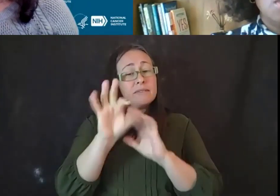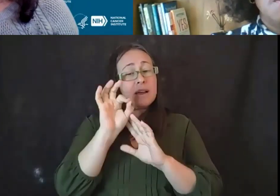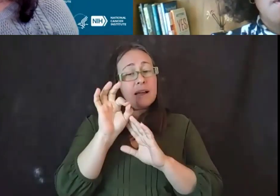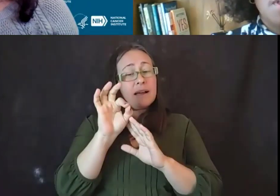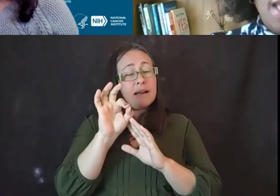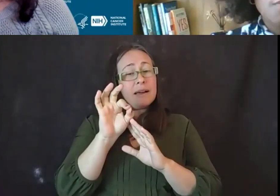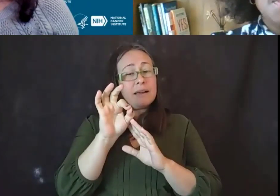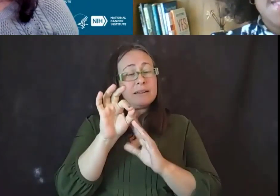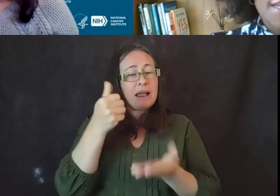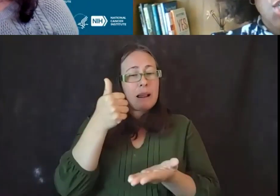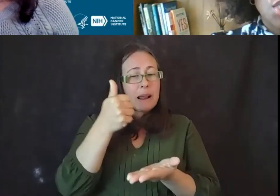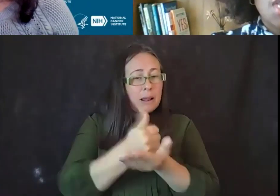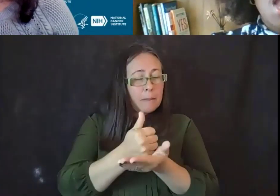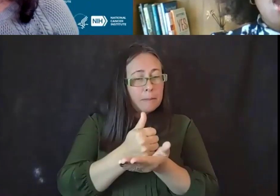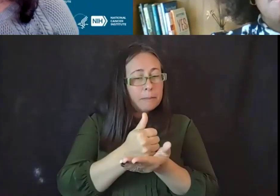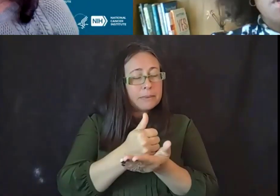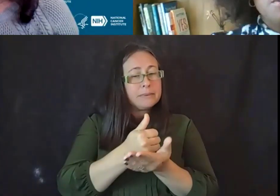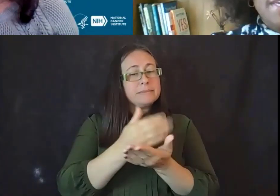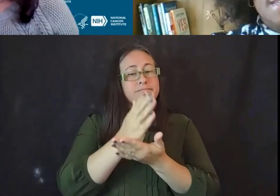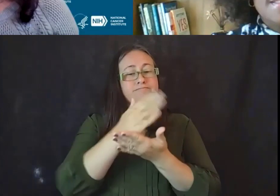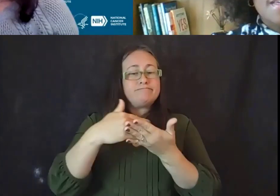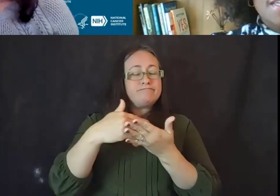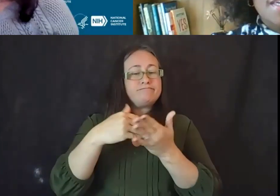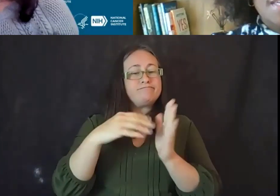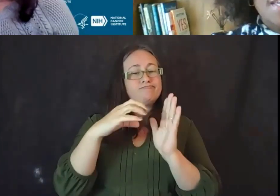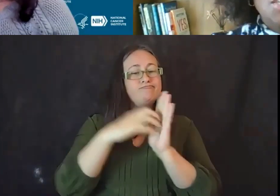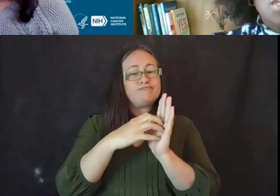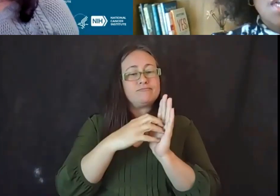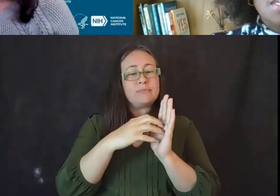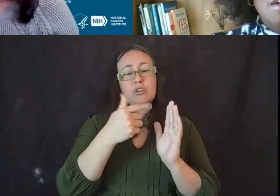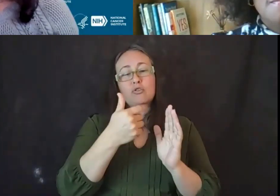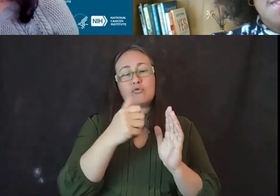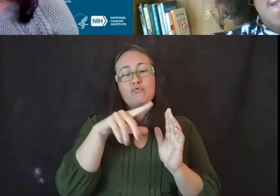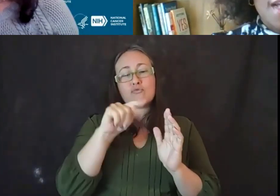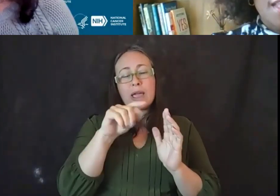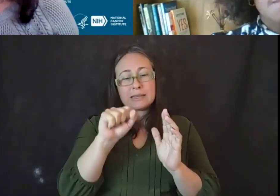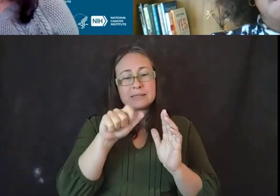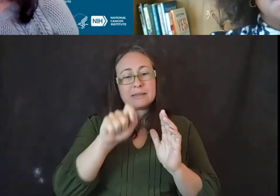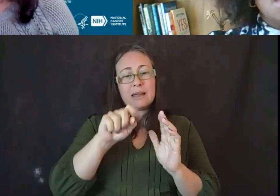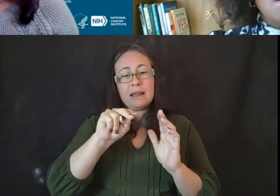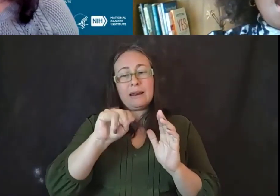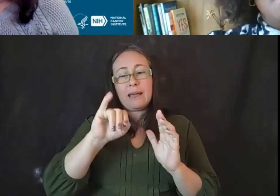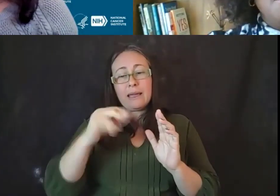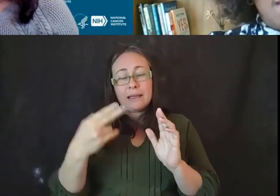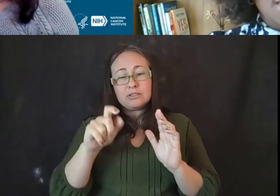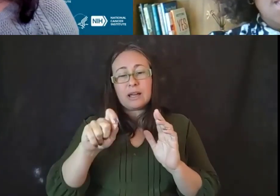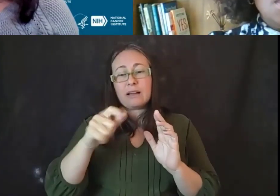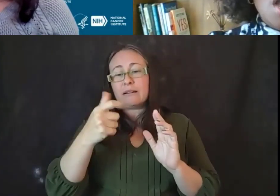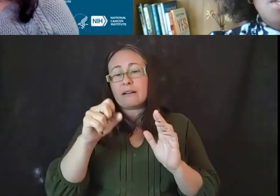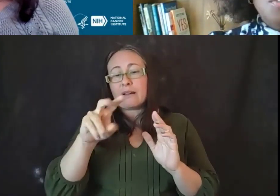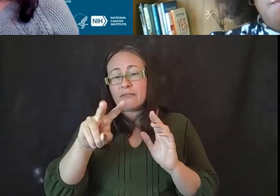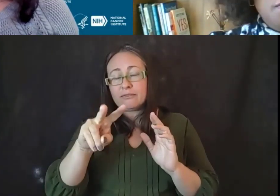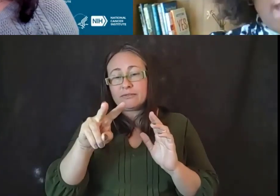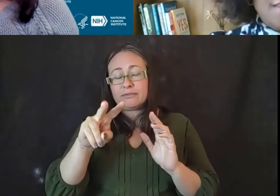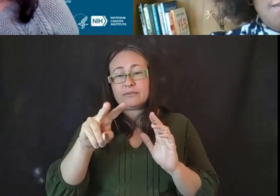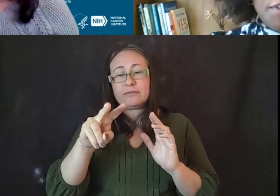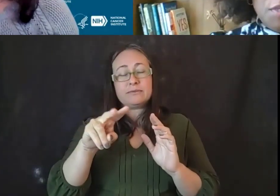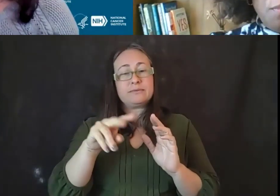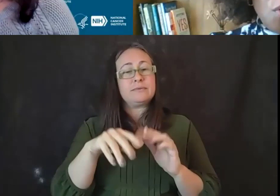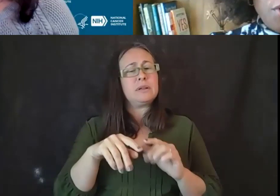I would say the same thing, that the independence, there are other awards and mechanisms that may fit you, so talking with your mentor as well as your PO--